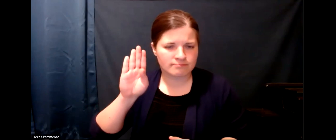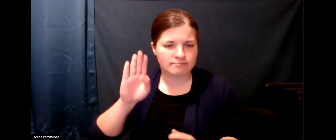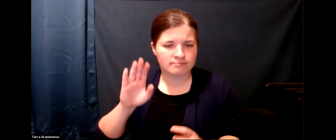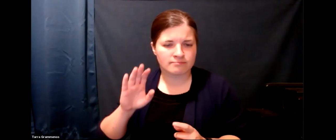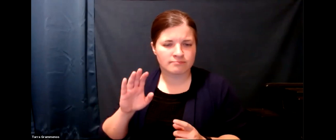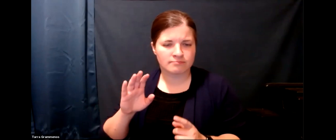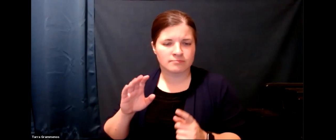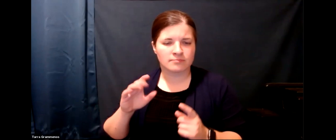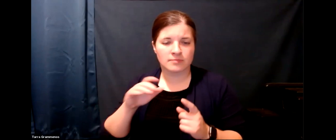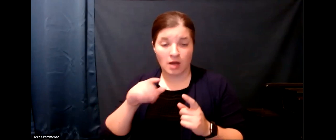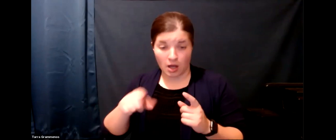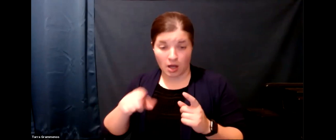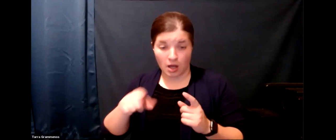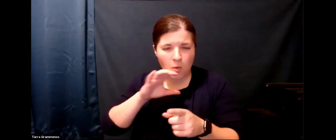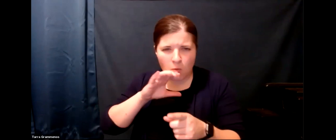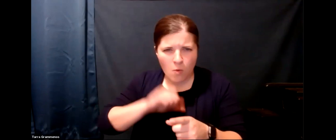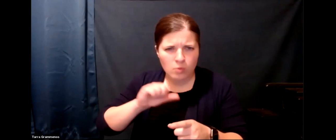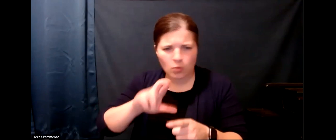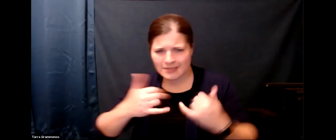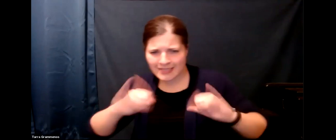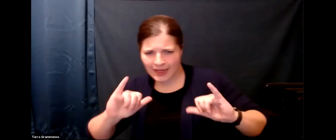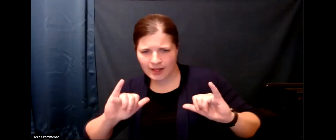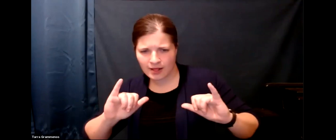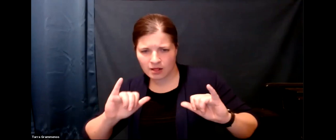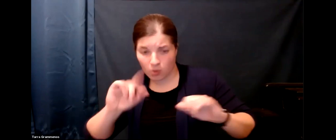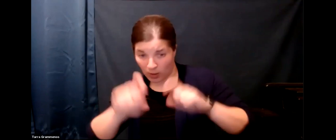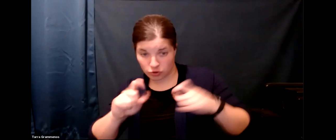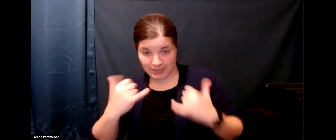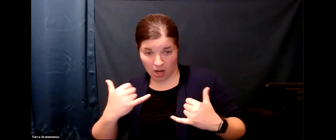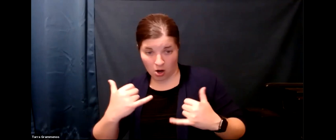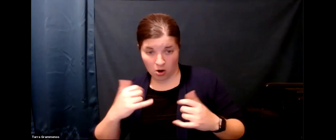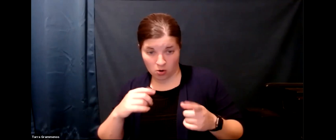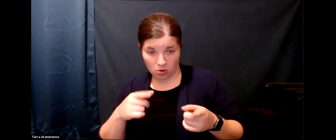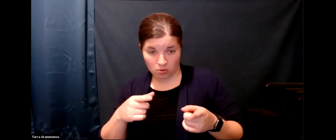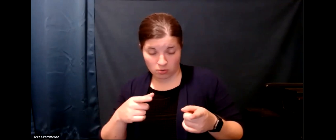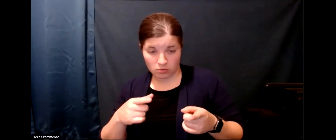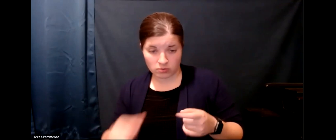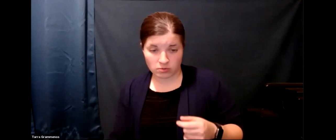I don't know if that's an old hand up or a new hand up. Ellie, do you have something some. Ellie: Perfect, perfect.